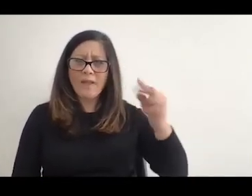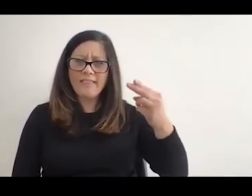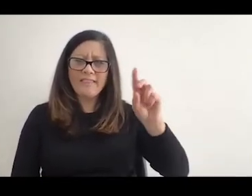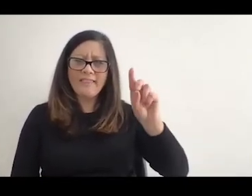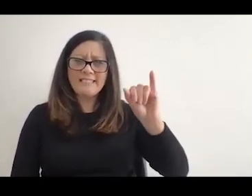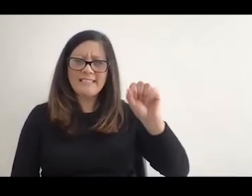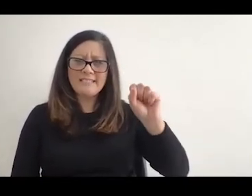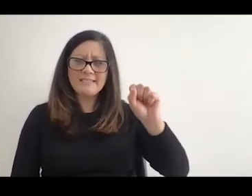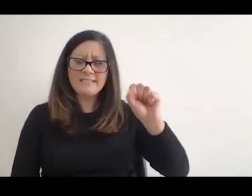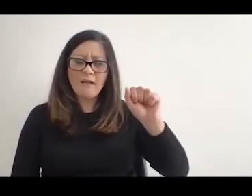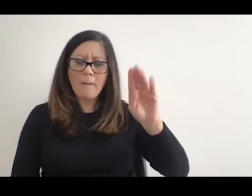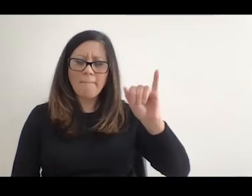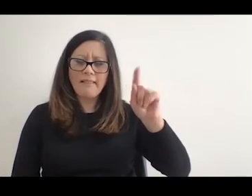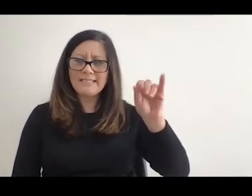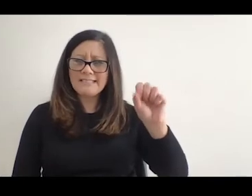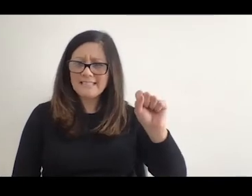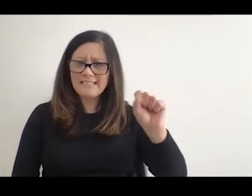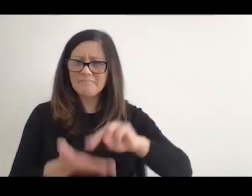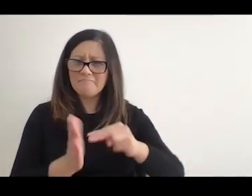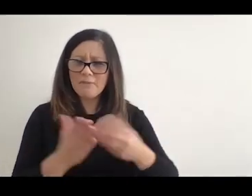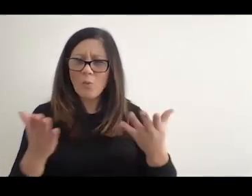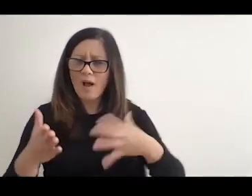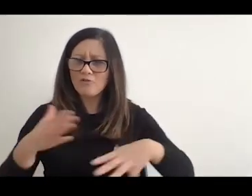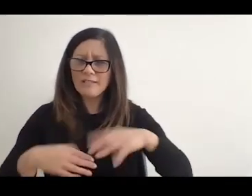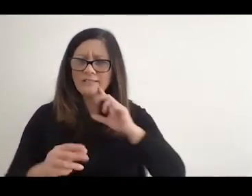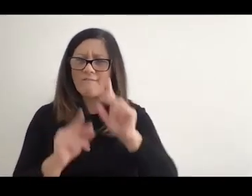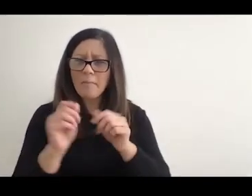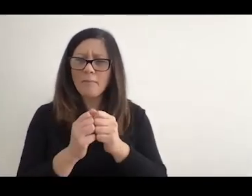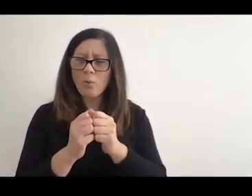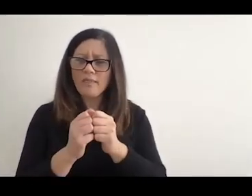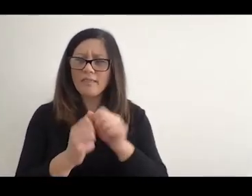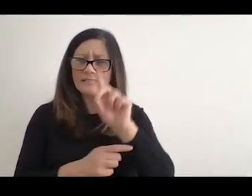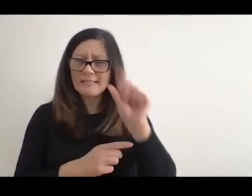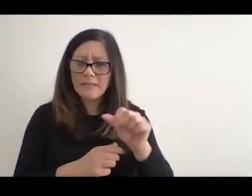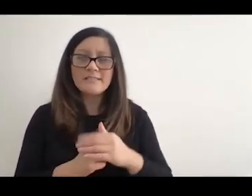Second, what are some of the common myths about dressing with disabilities or